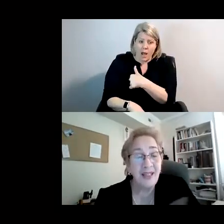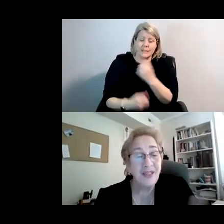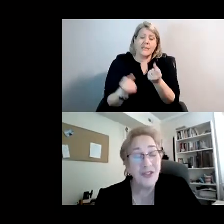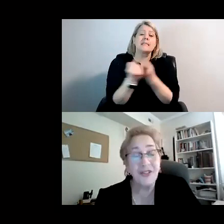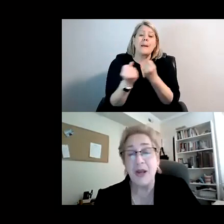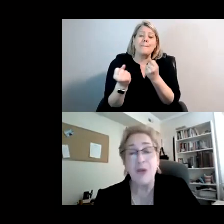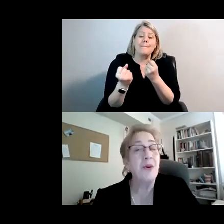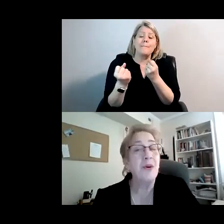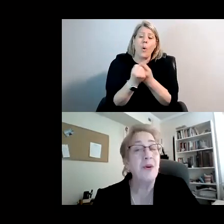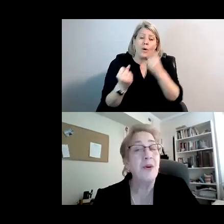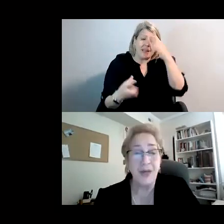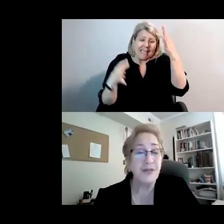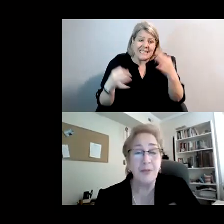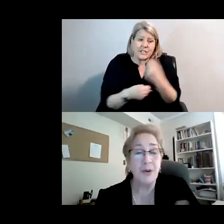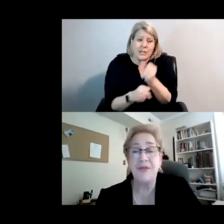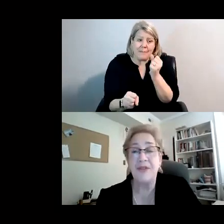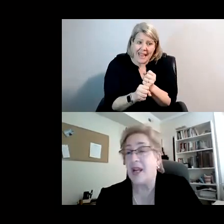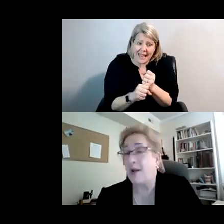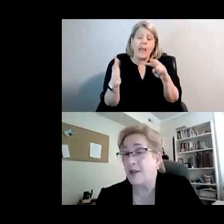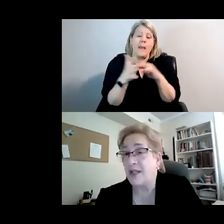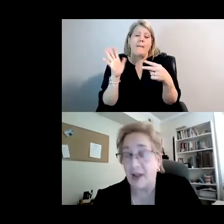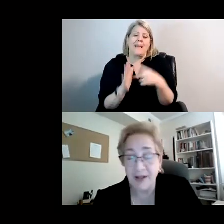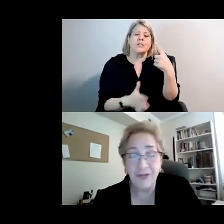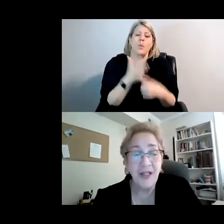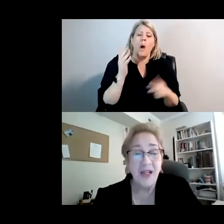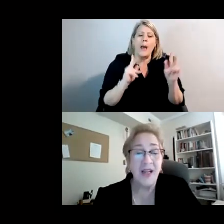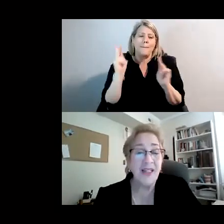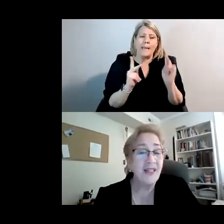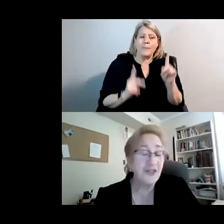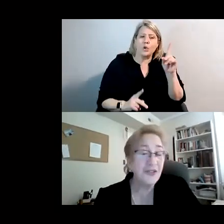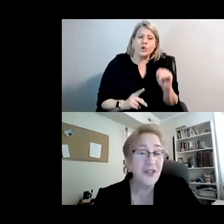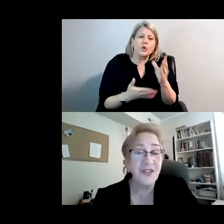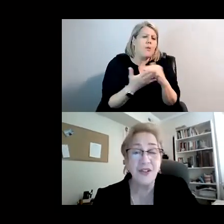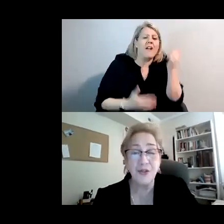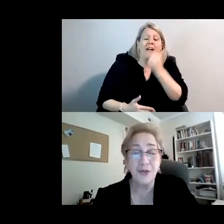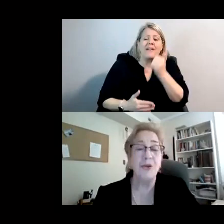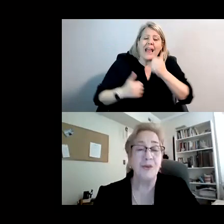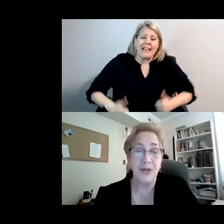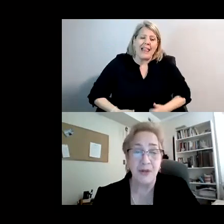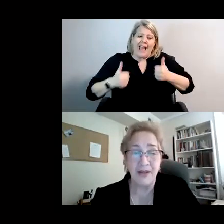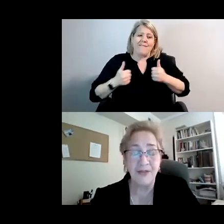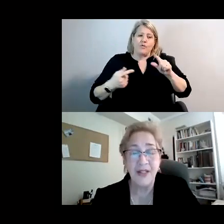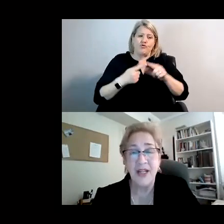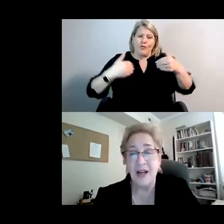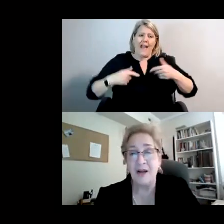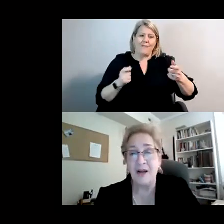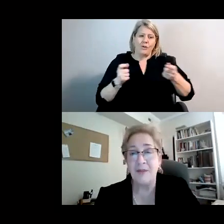is just about what people do as part of everyday life in exercising control over their life.